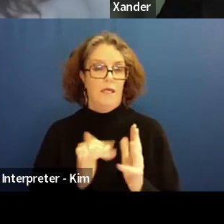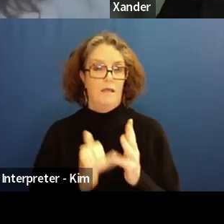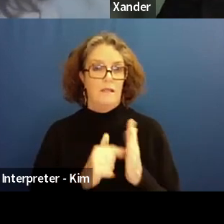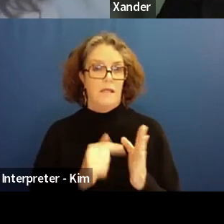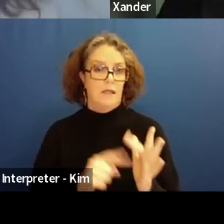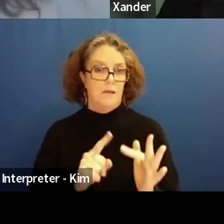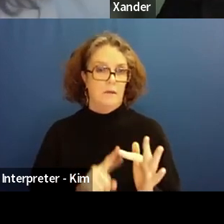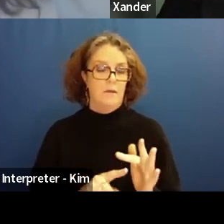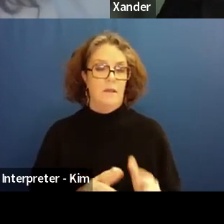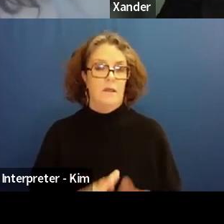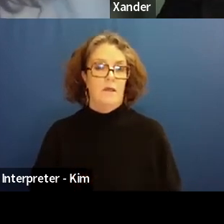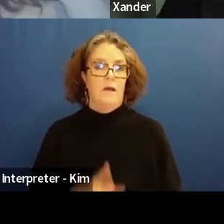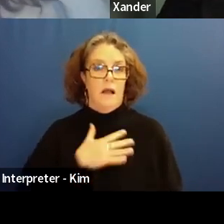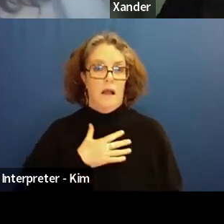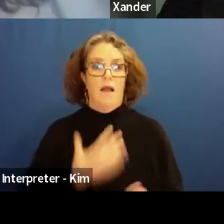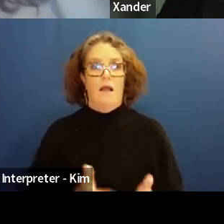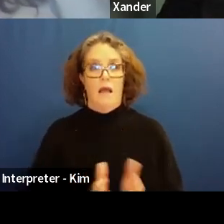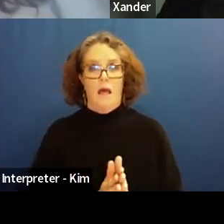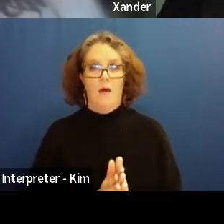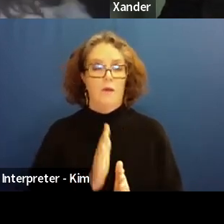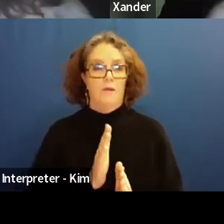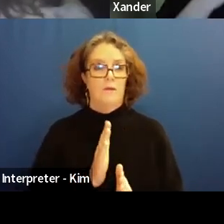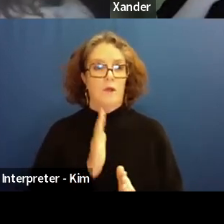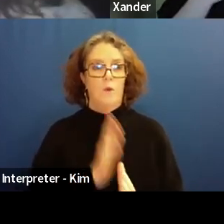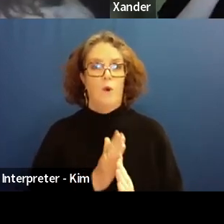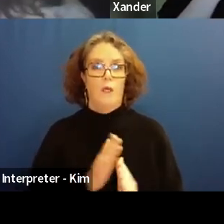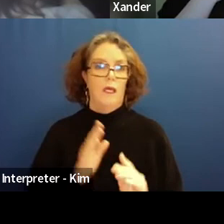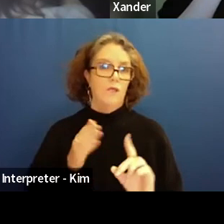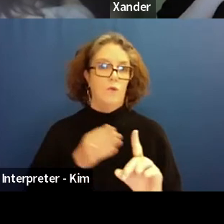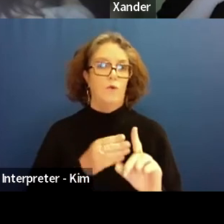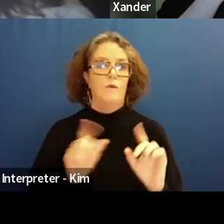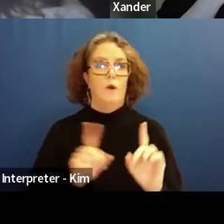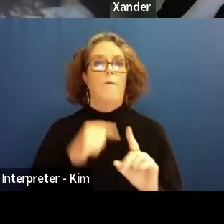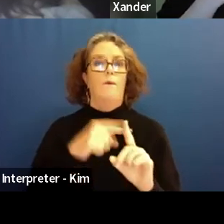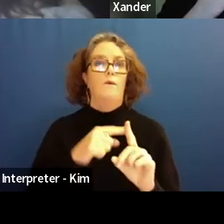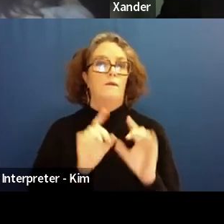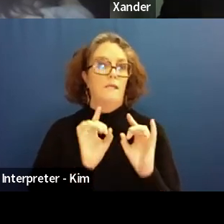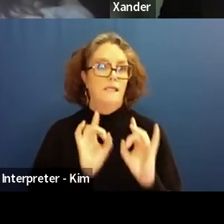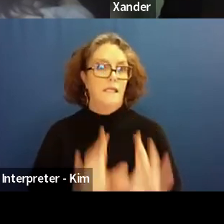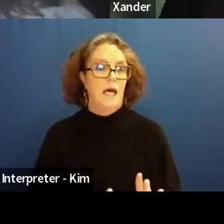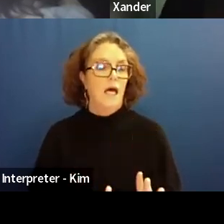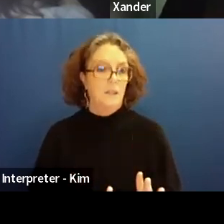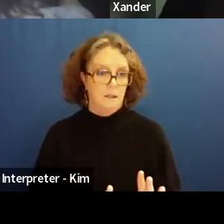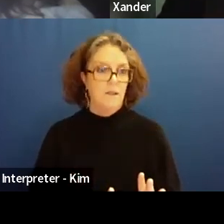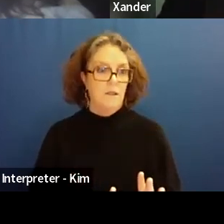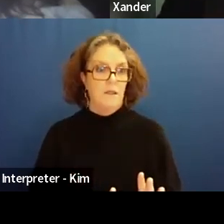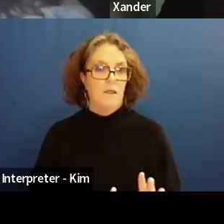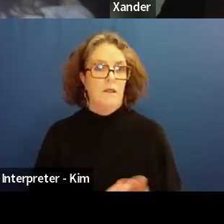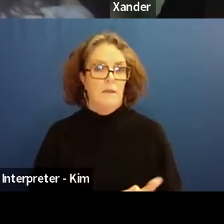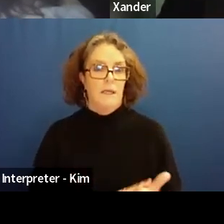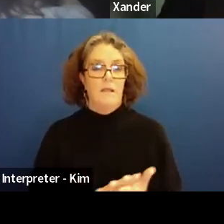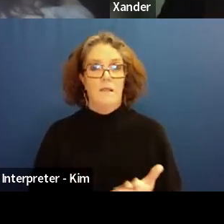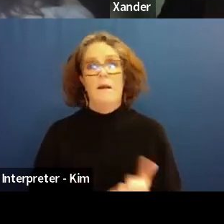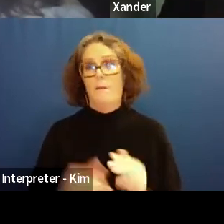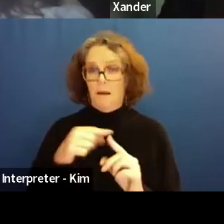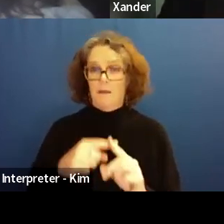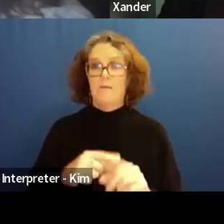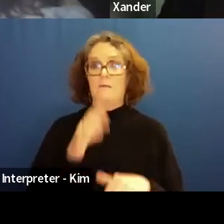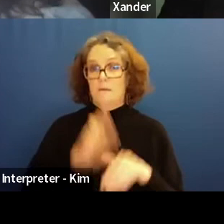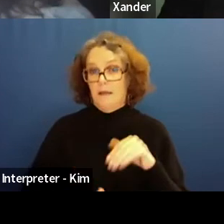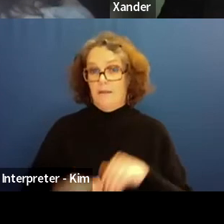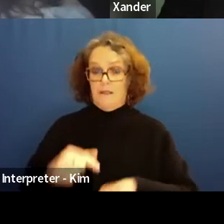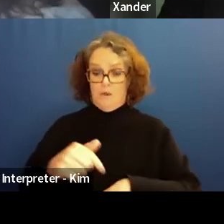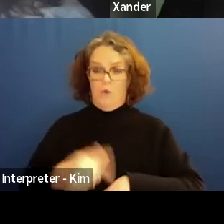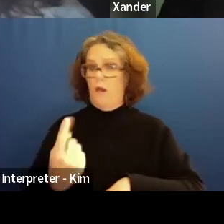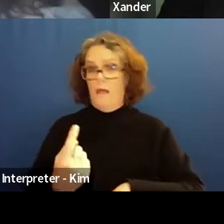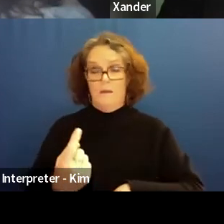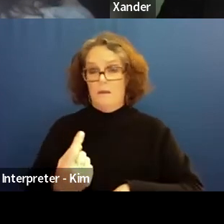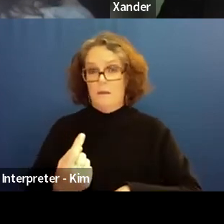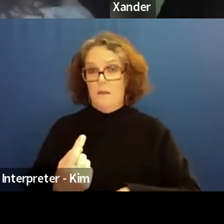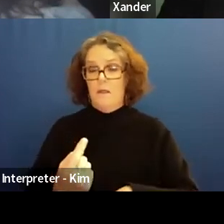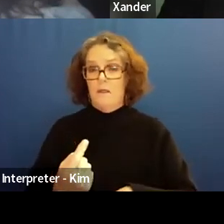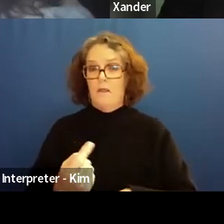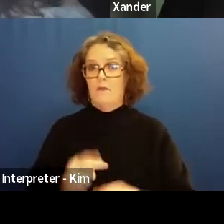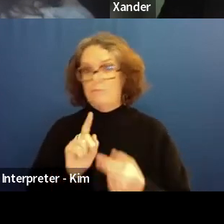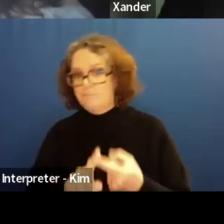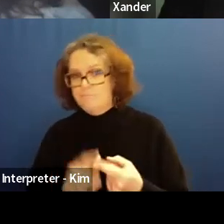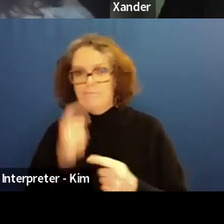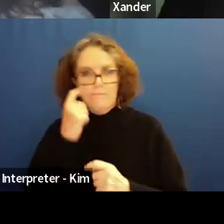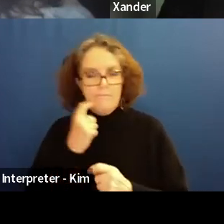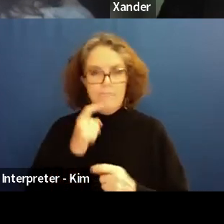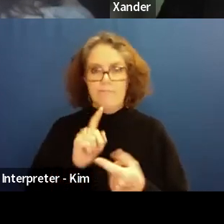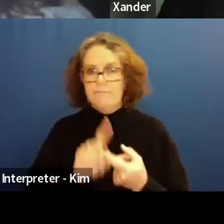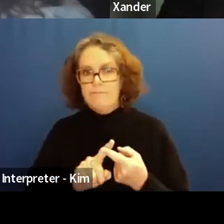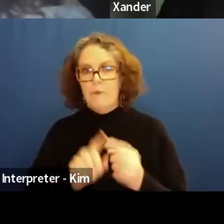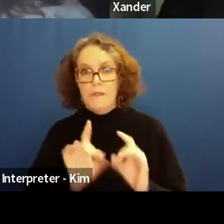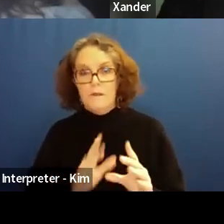working towards and what a positive start can look like. The other thing to take into account is that it's never too late to keep going and you keep trying it and have some communication.